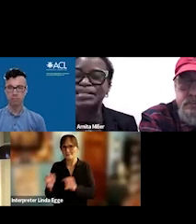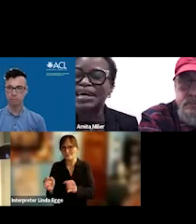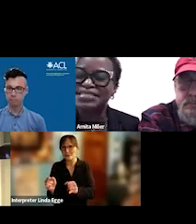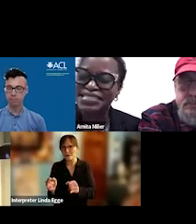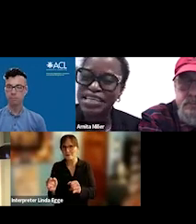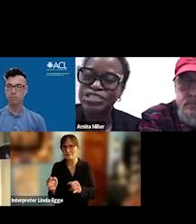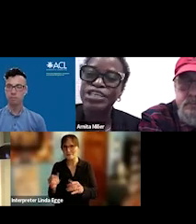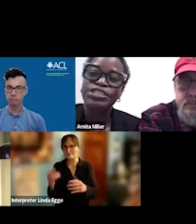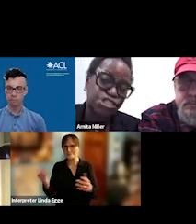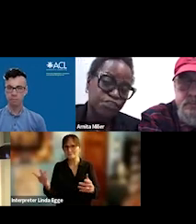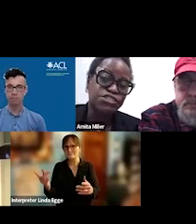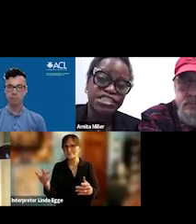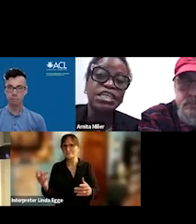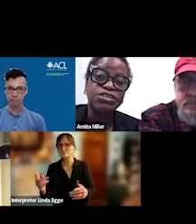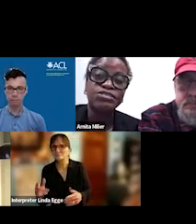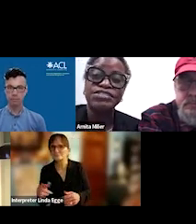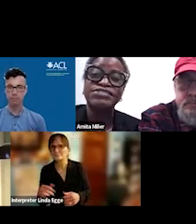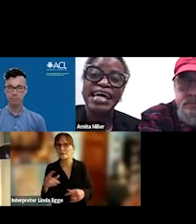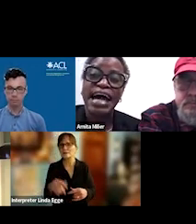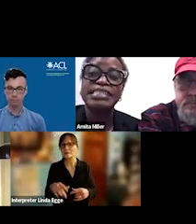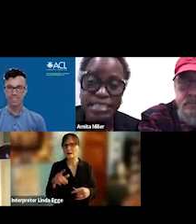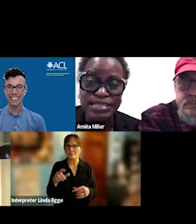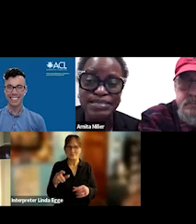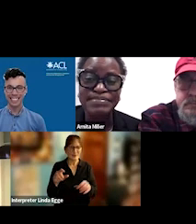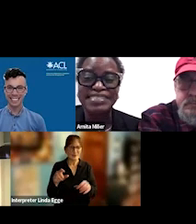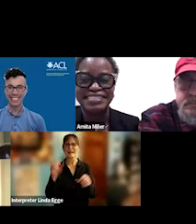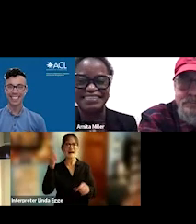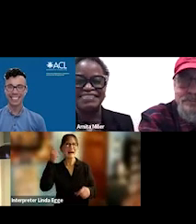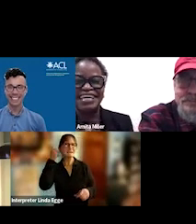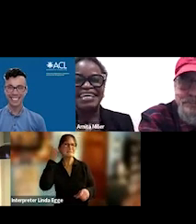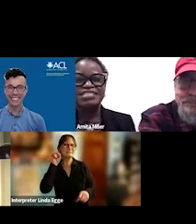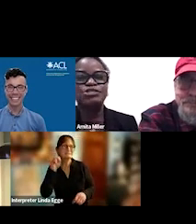I would like to say that Silver Sneakers are not club, you know,